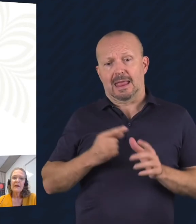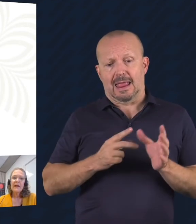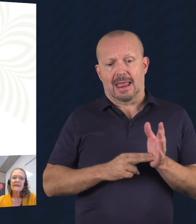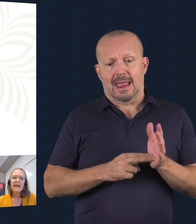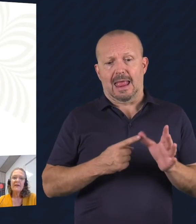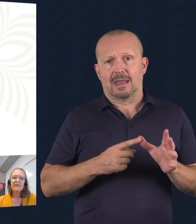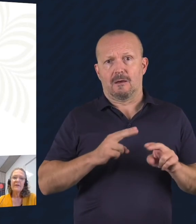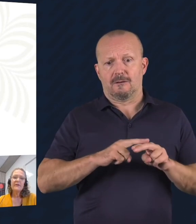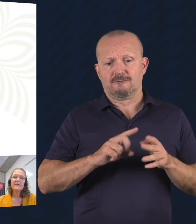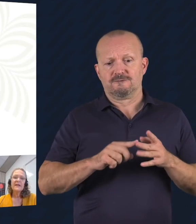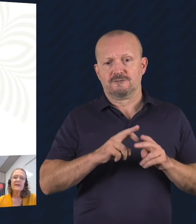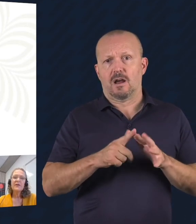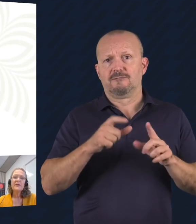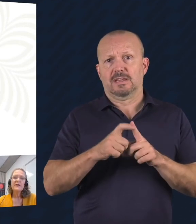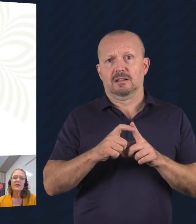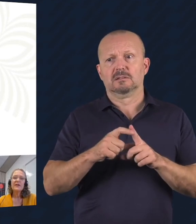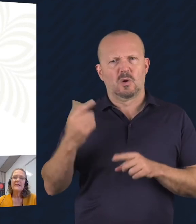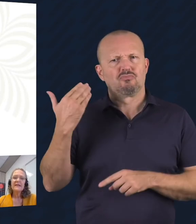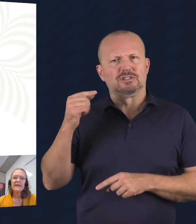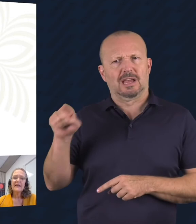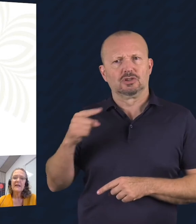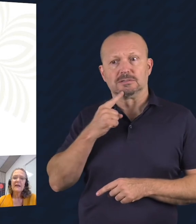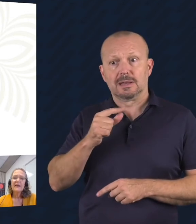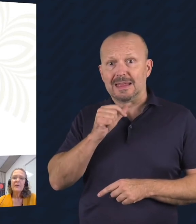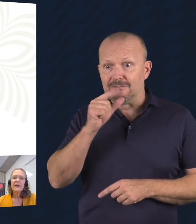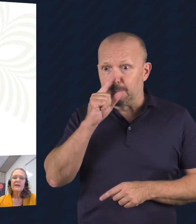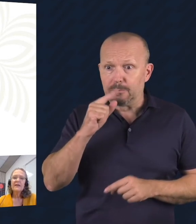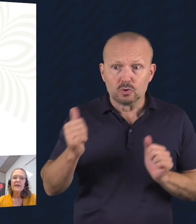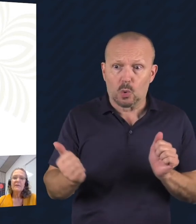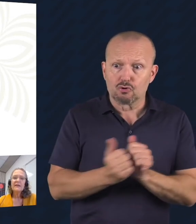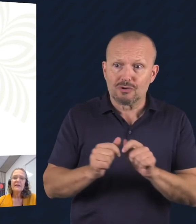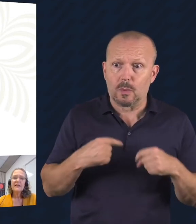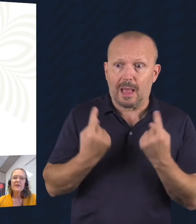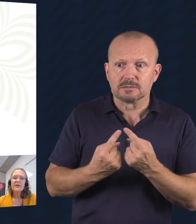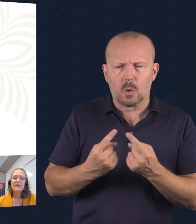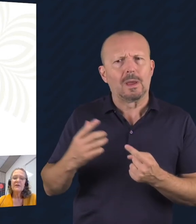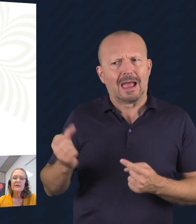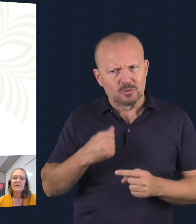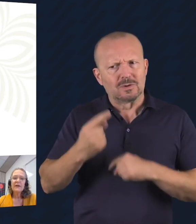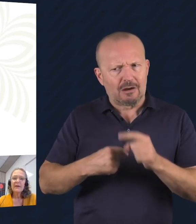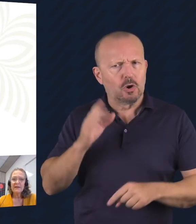As Anna Fifield said in her session yesterday, we need to keep listening to those who disagree with us.